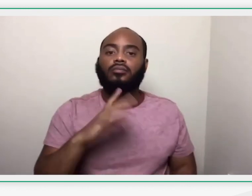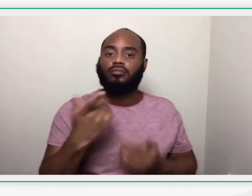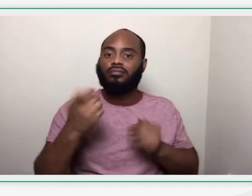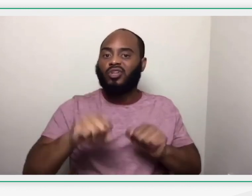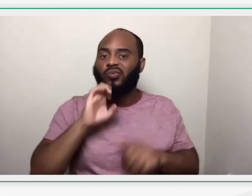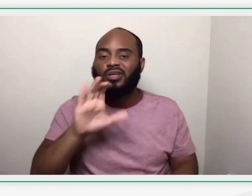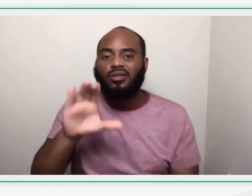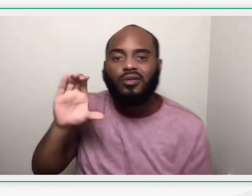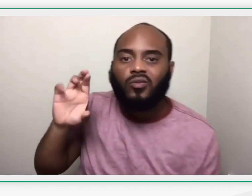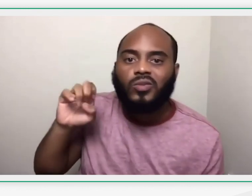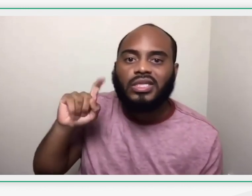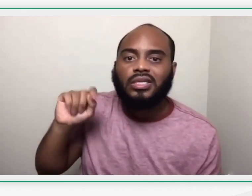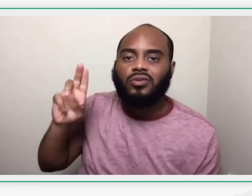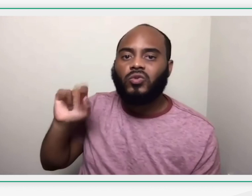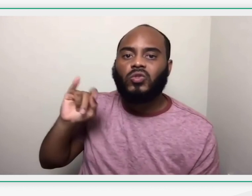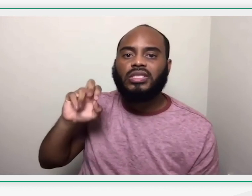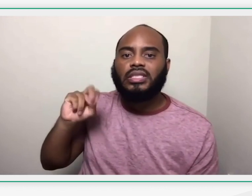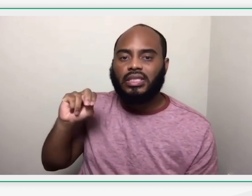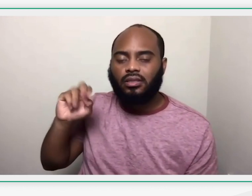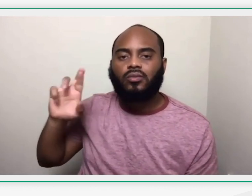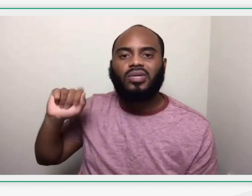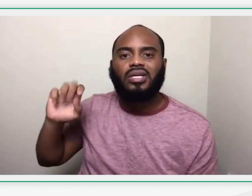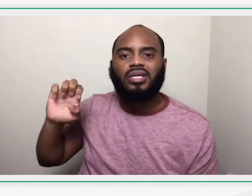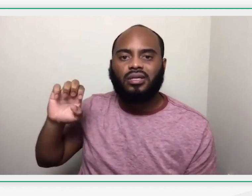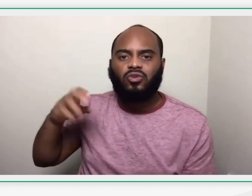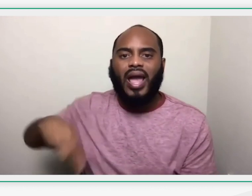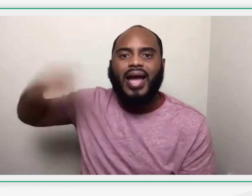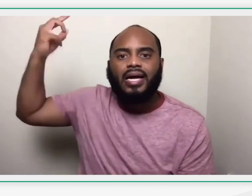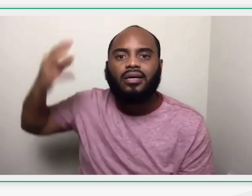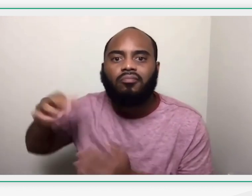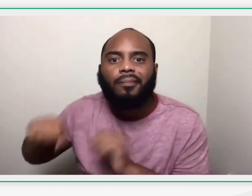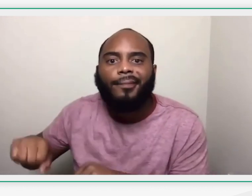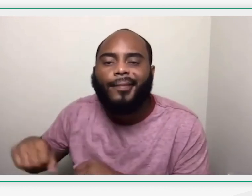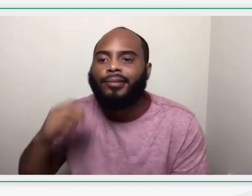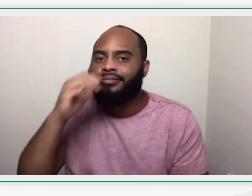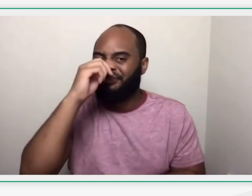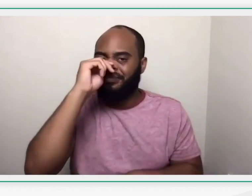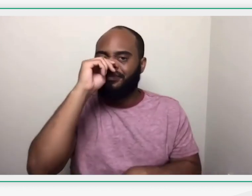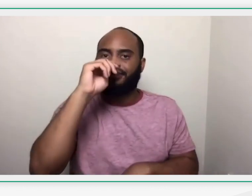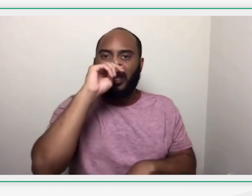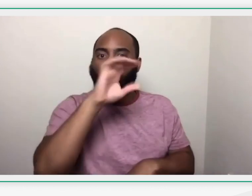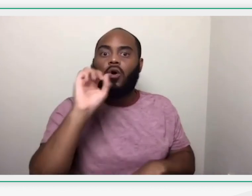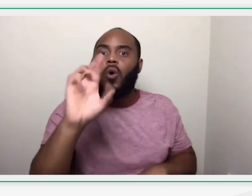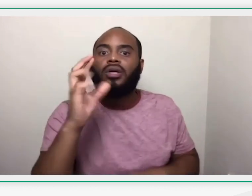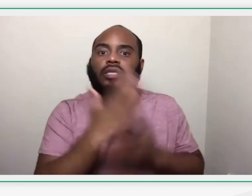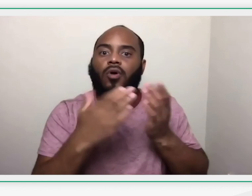The response is that it could be your credit utilization rate. You might have a high amount of your credit used up,